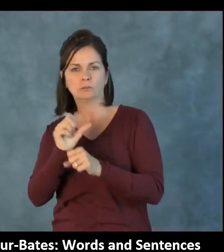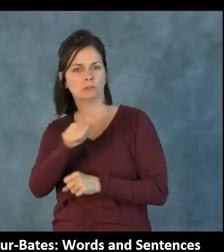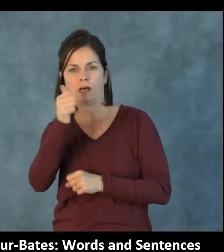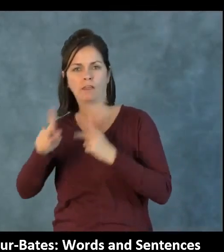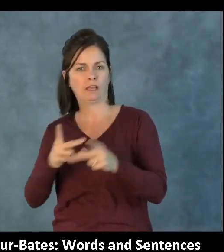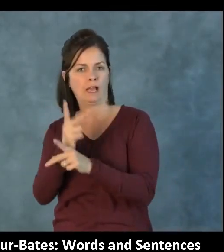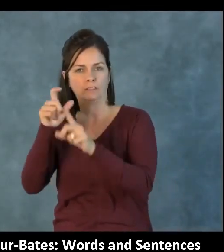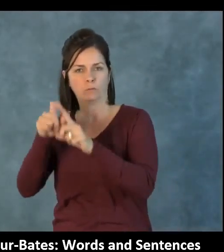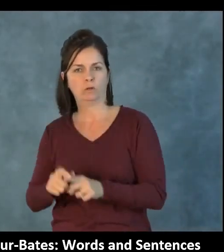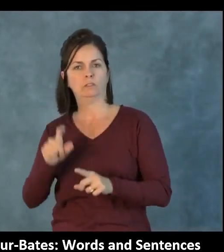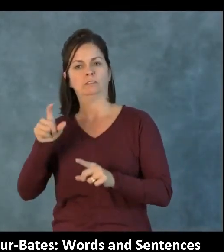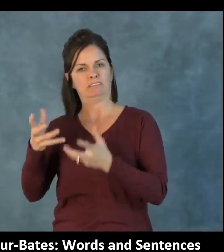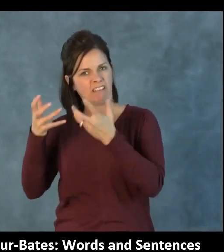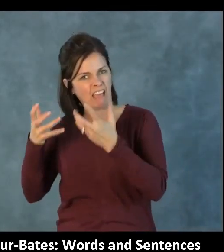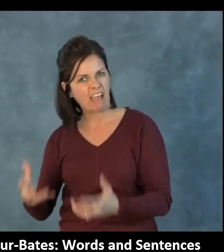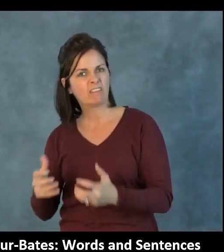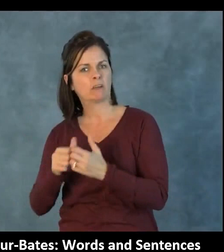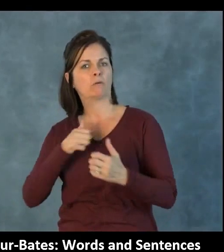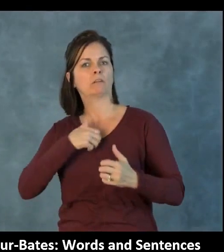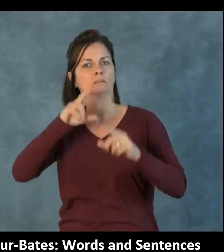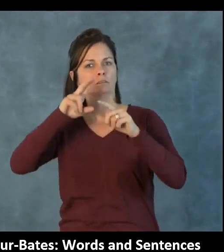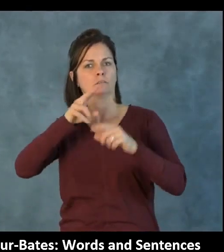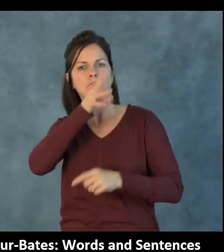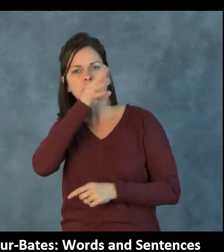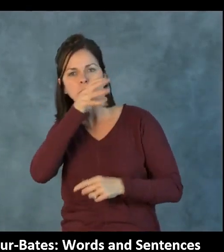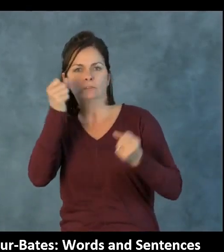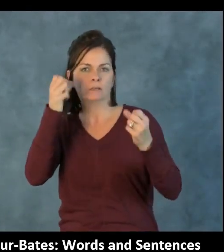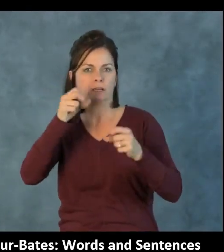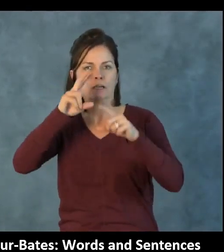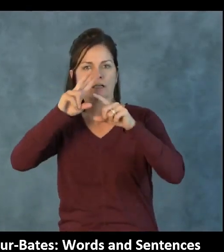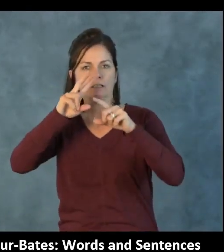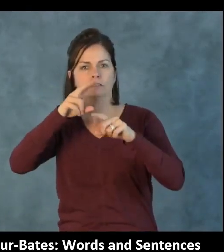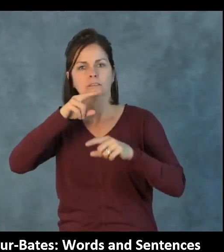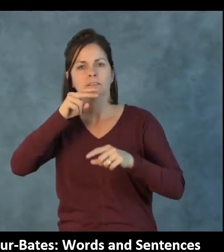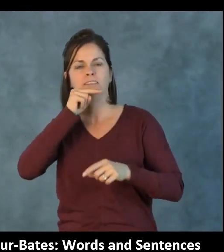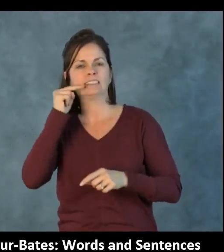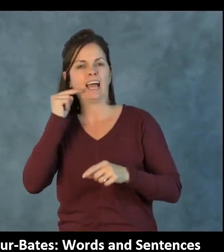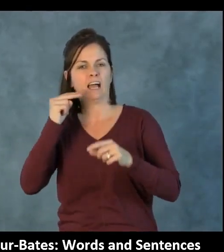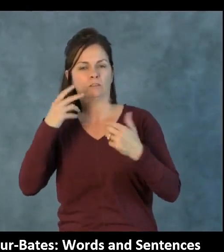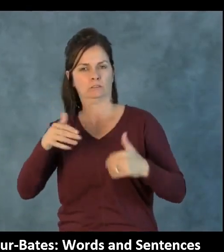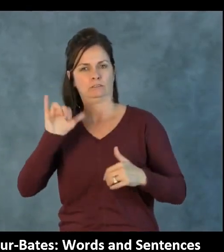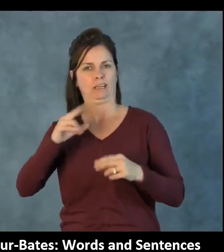We may have had the feeling with this child that they were one of these "Noun Heavy" children,